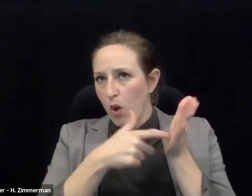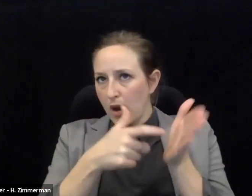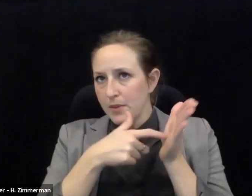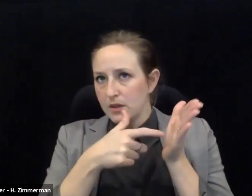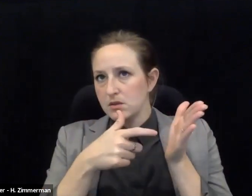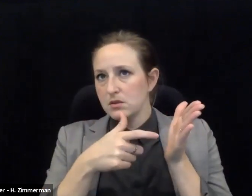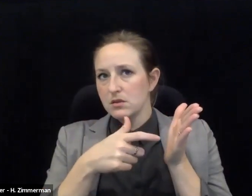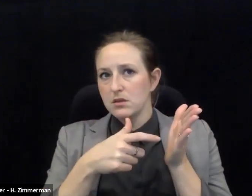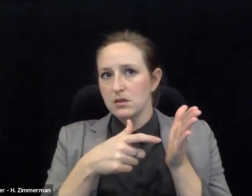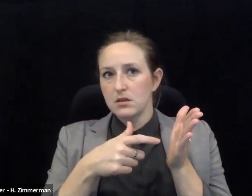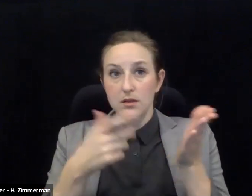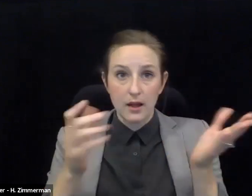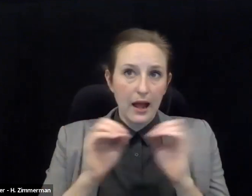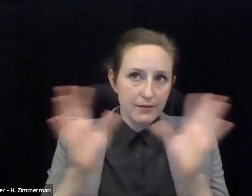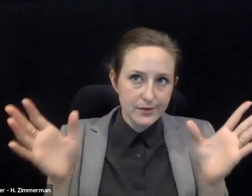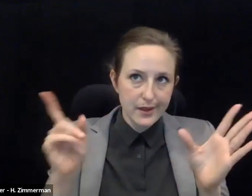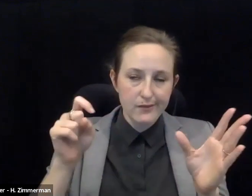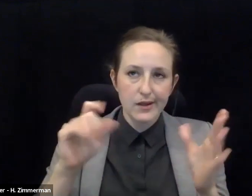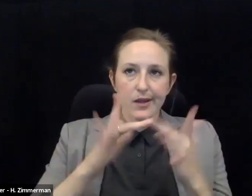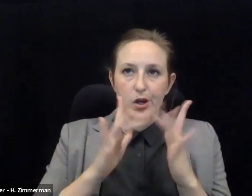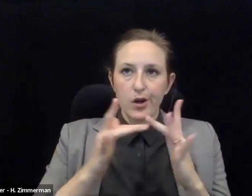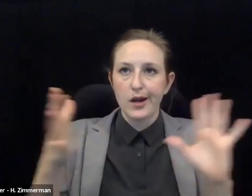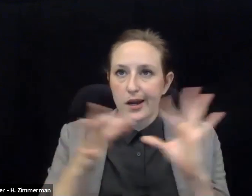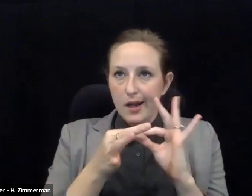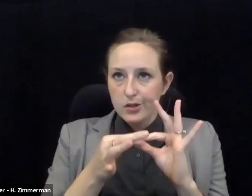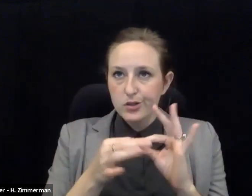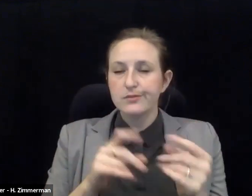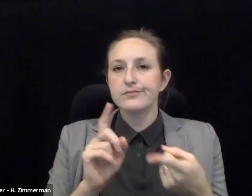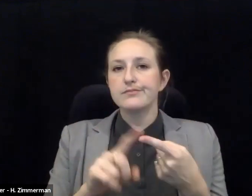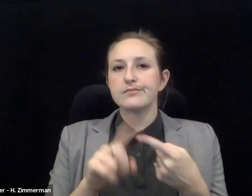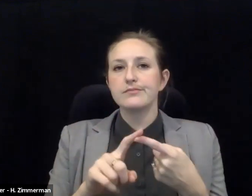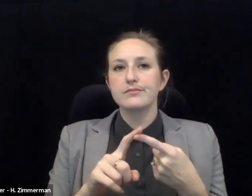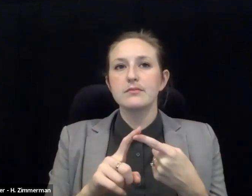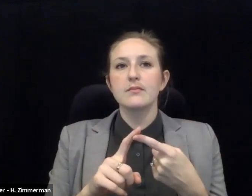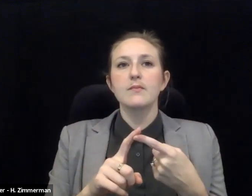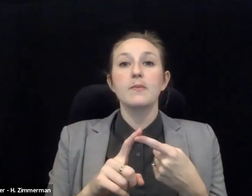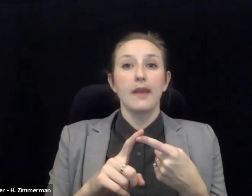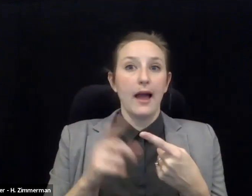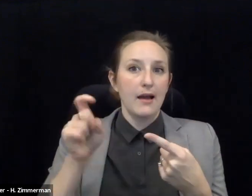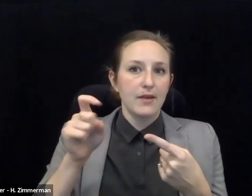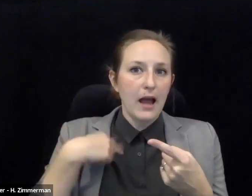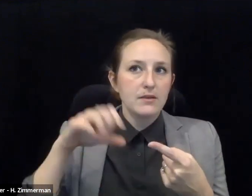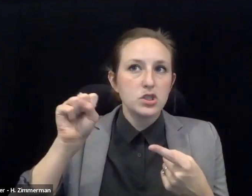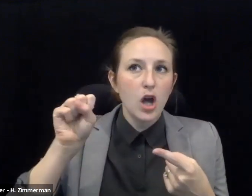In the sense of always having an internet connection, as well as having software or had said